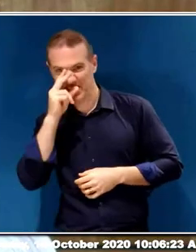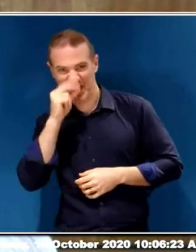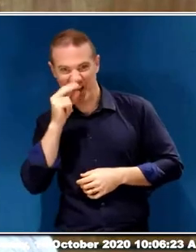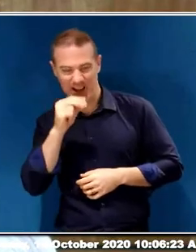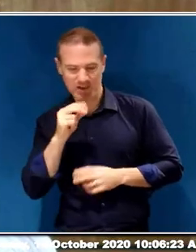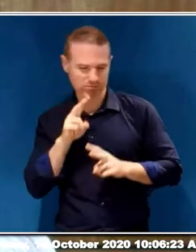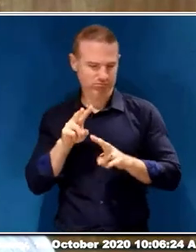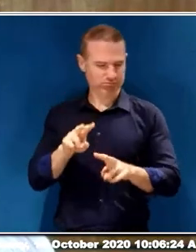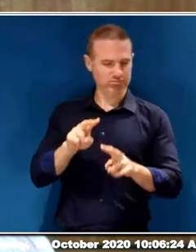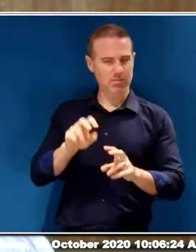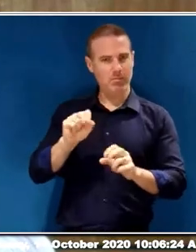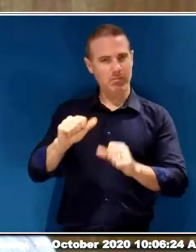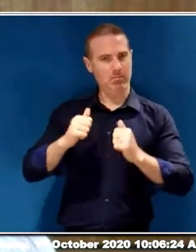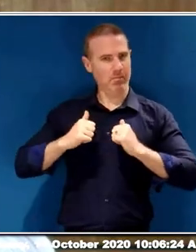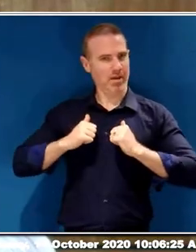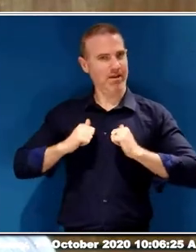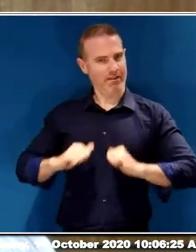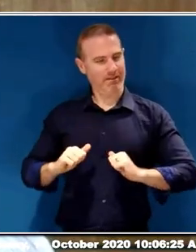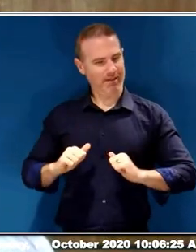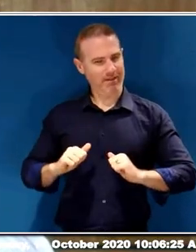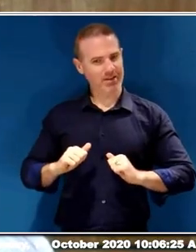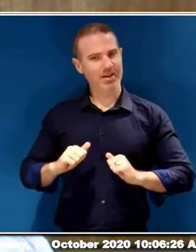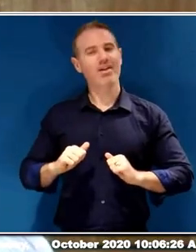that indicated markers of autism.